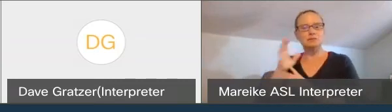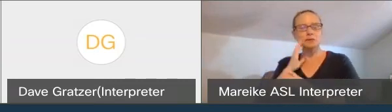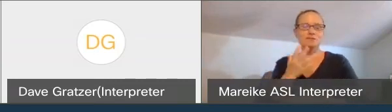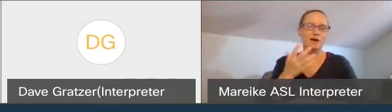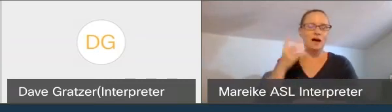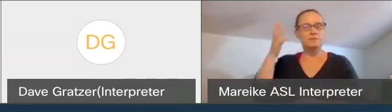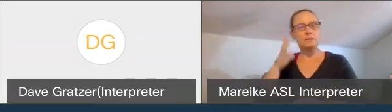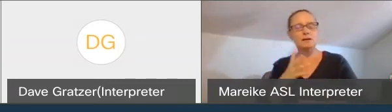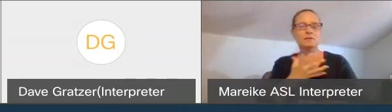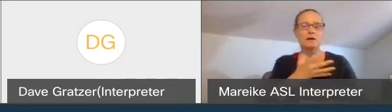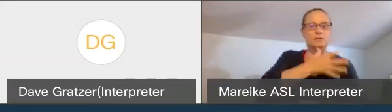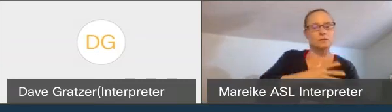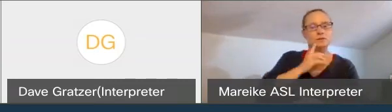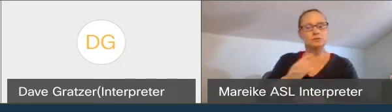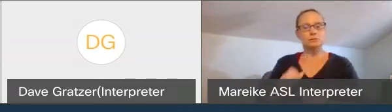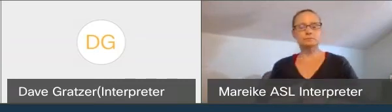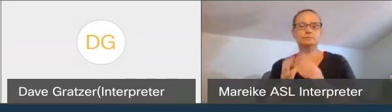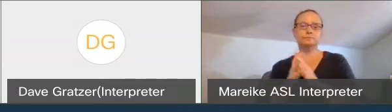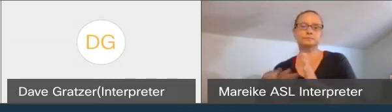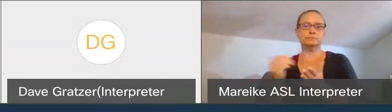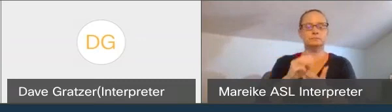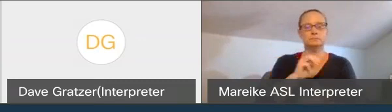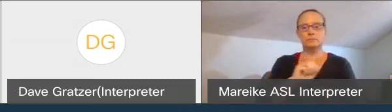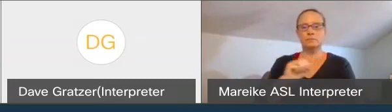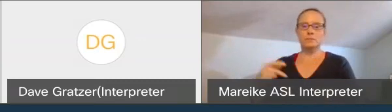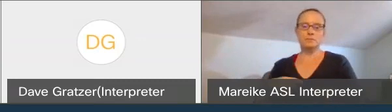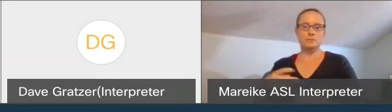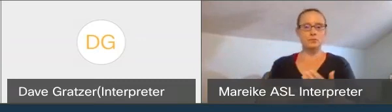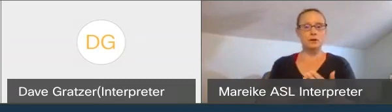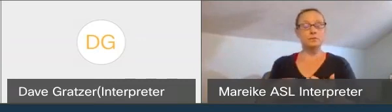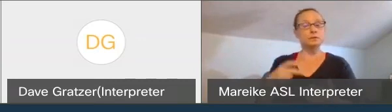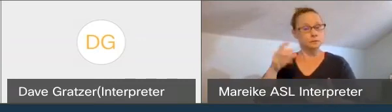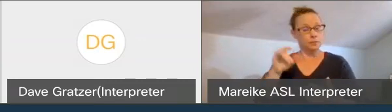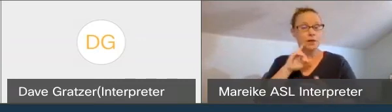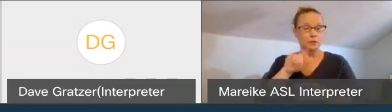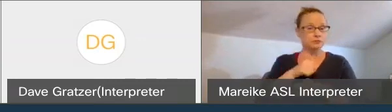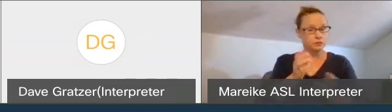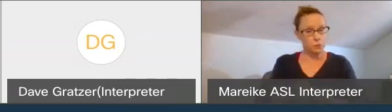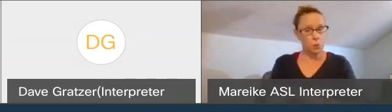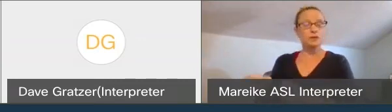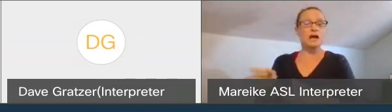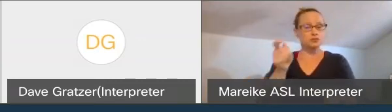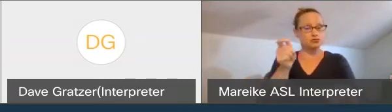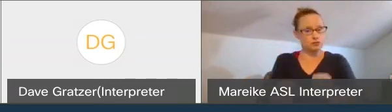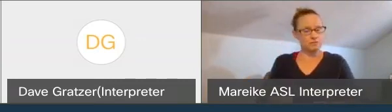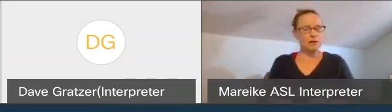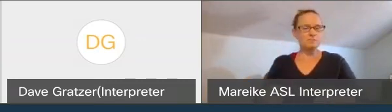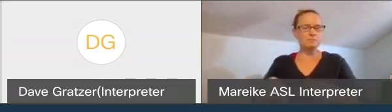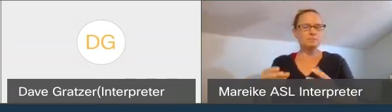in order to re-implement the MAAP program. Um, from this, MAAP was reorganized and revamped to provide more options for individuals for treatment.